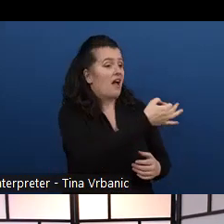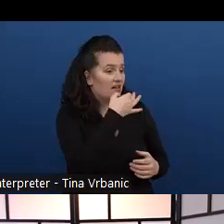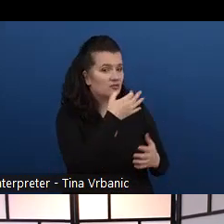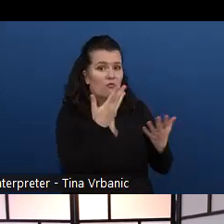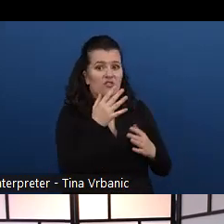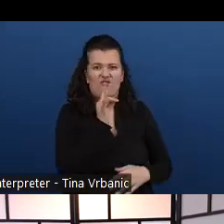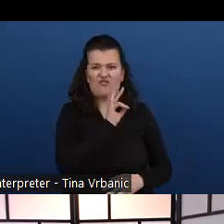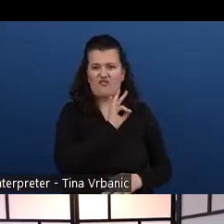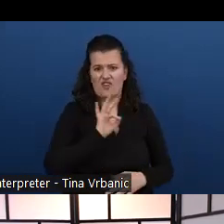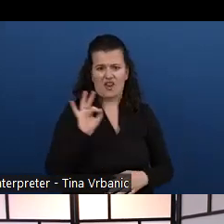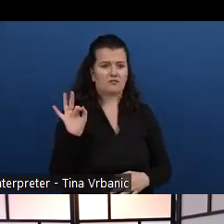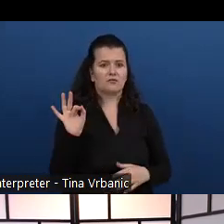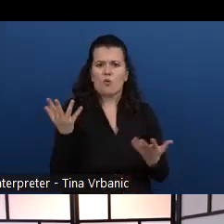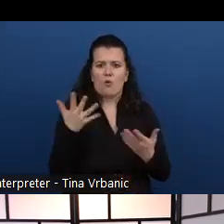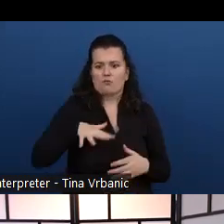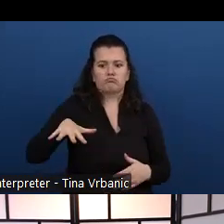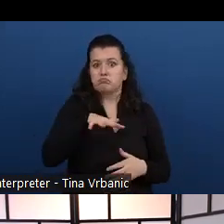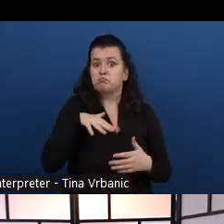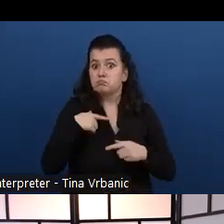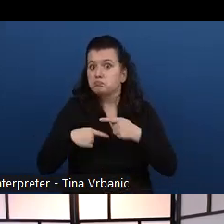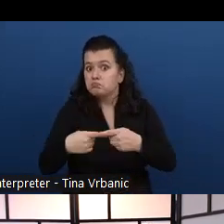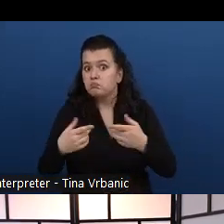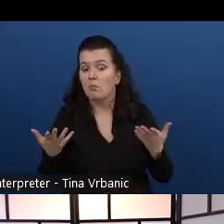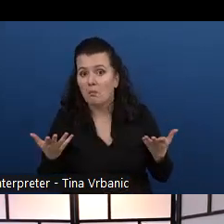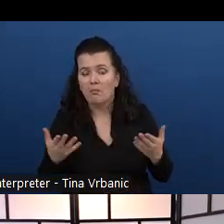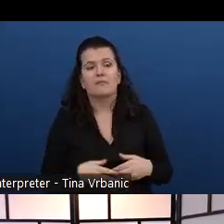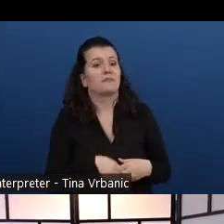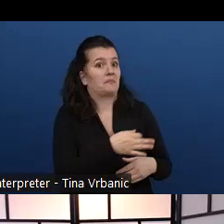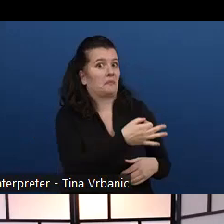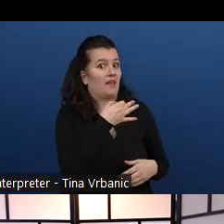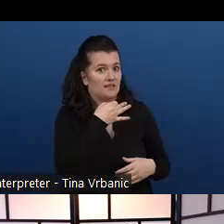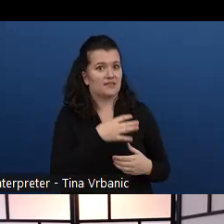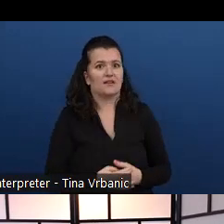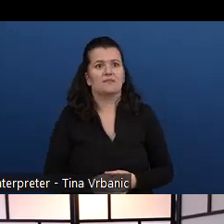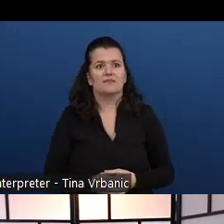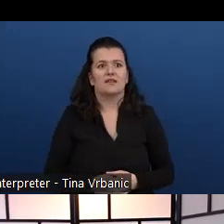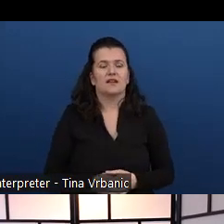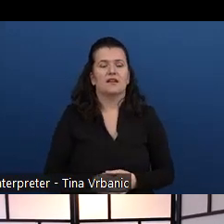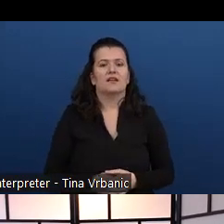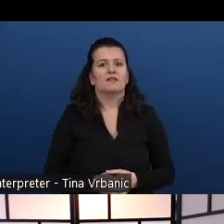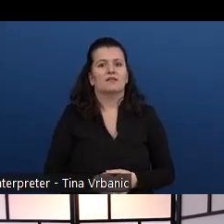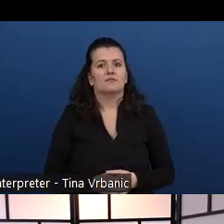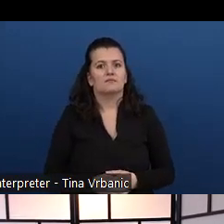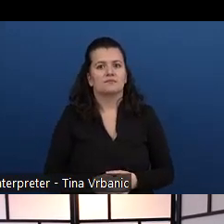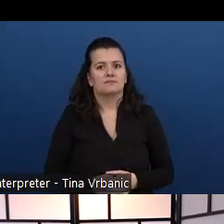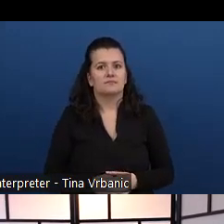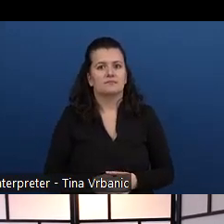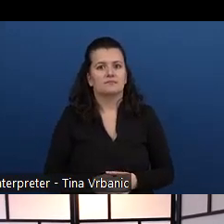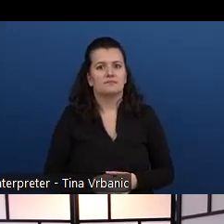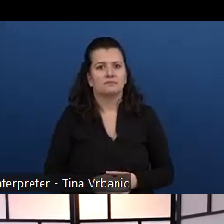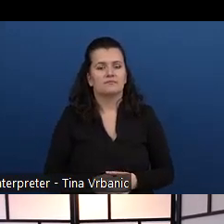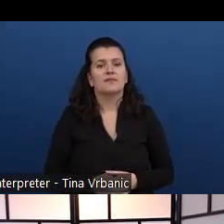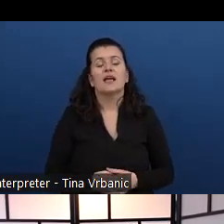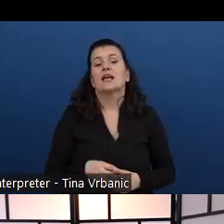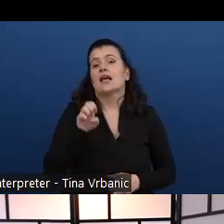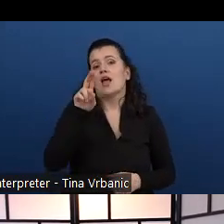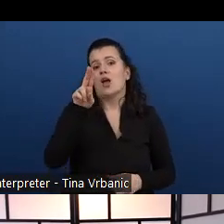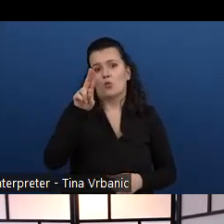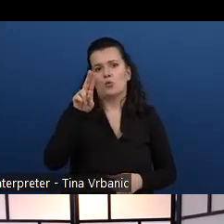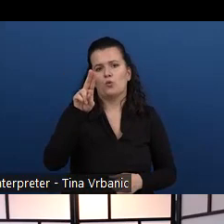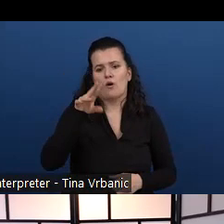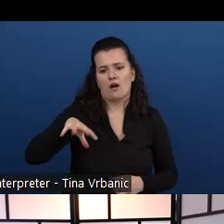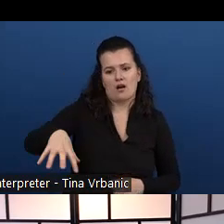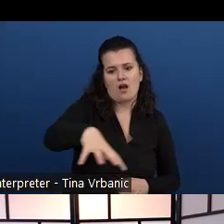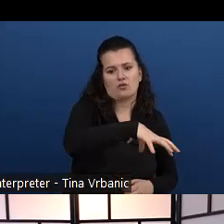So we have only two countries out of 27 that didn't report to the European Commission in